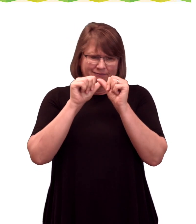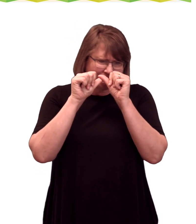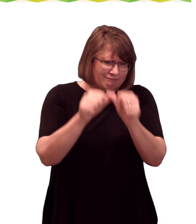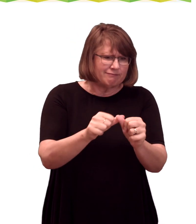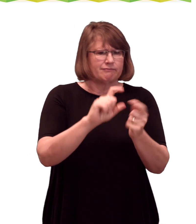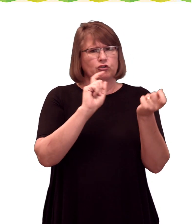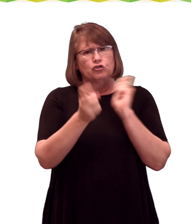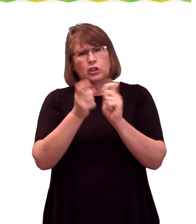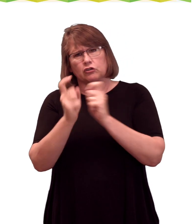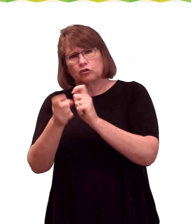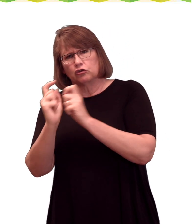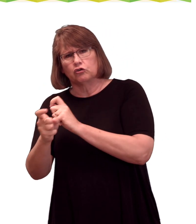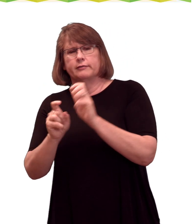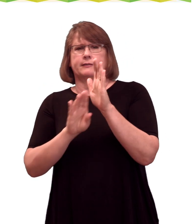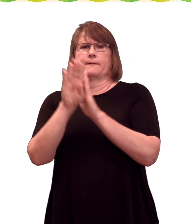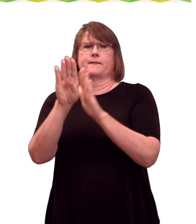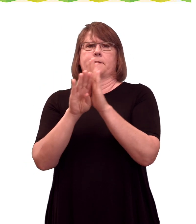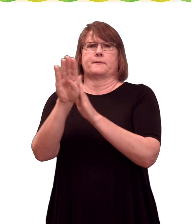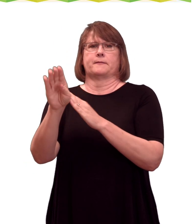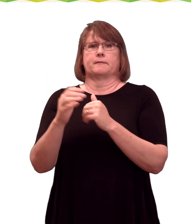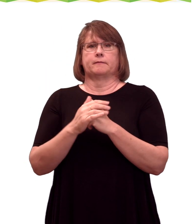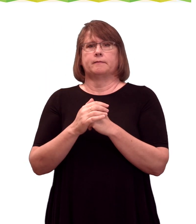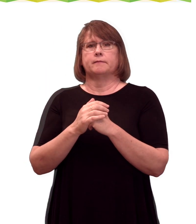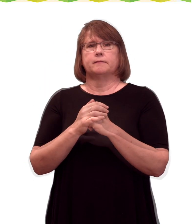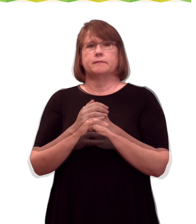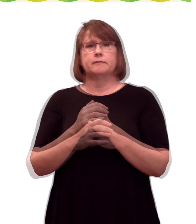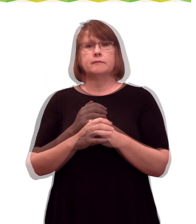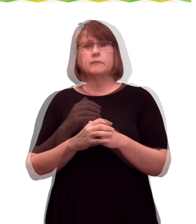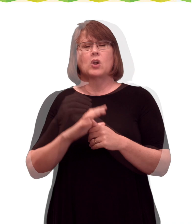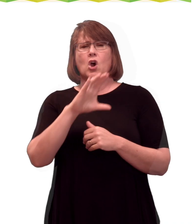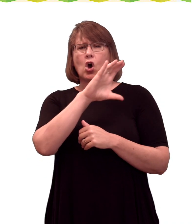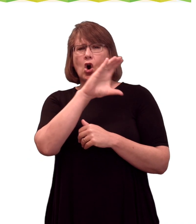Technology is continuing to develop and change.